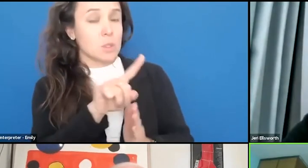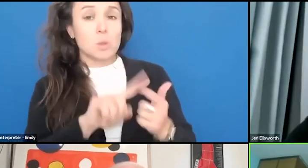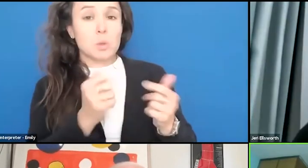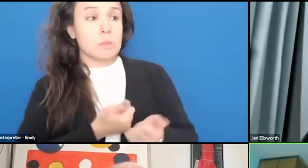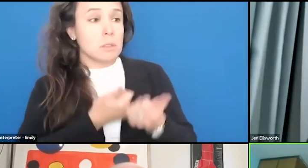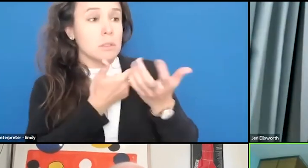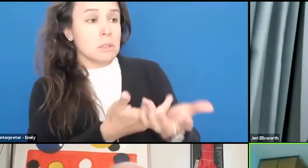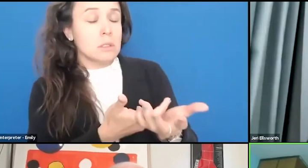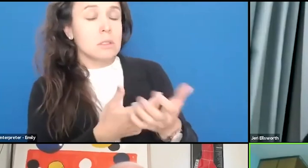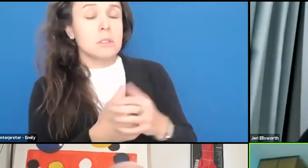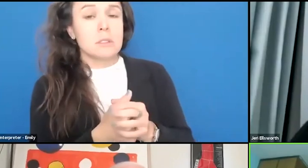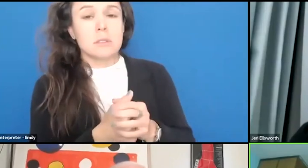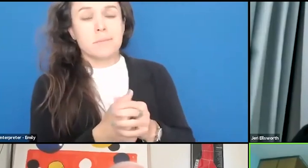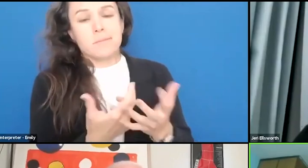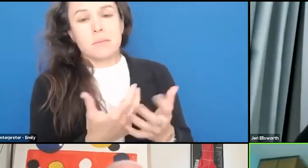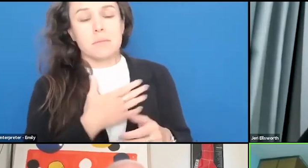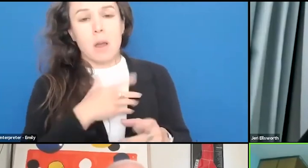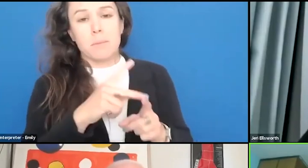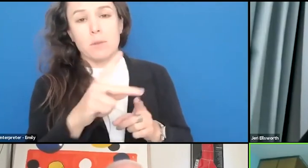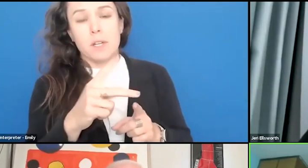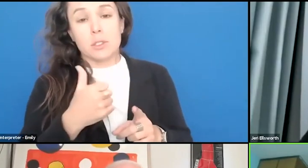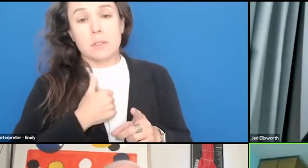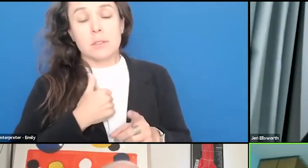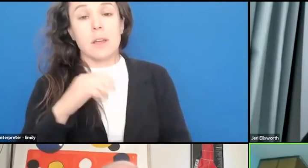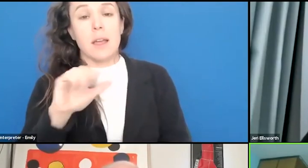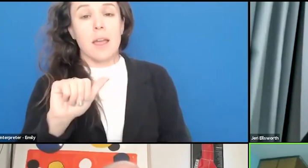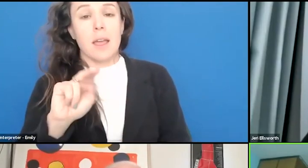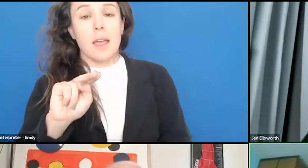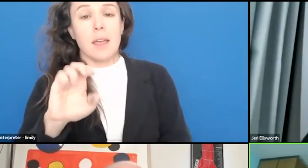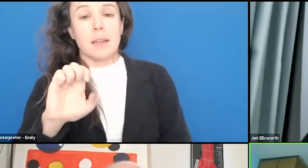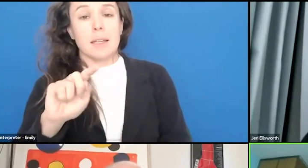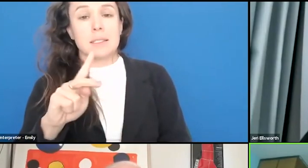my profession of being an anesthesiologist in the language of Shakespeare,